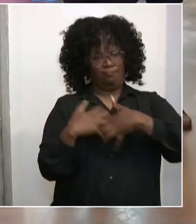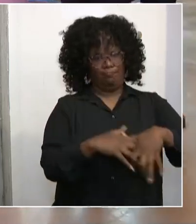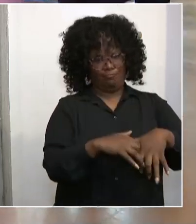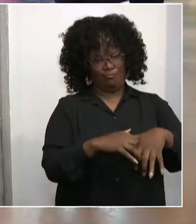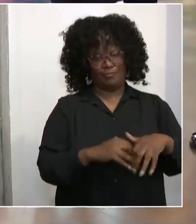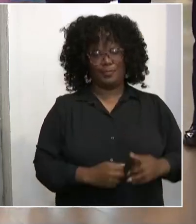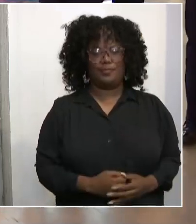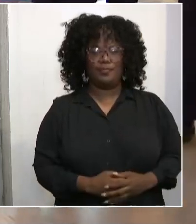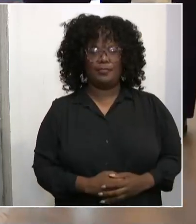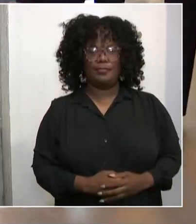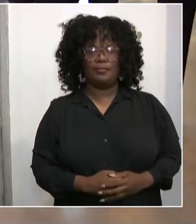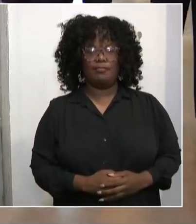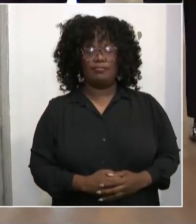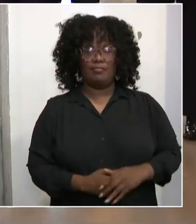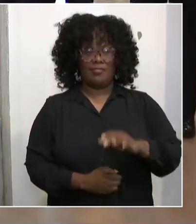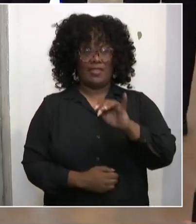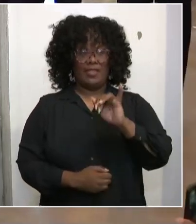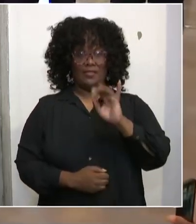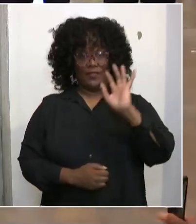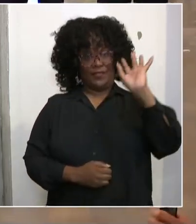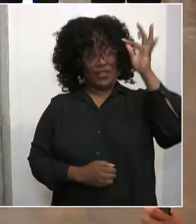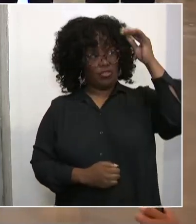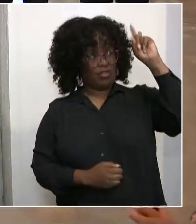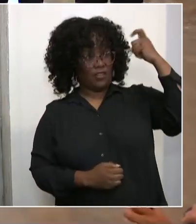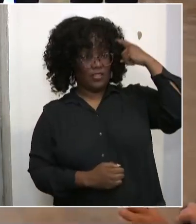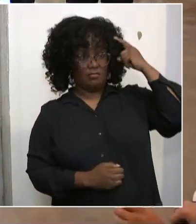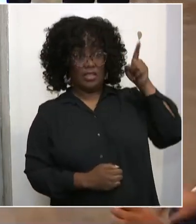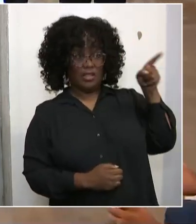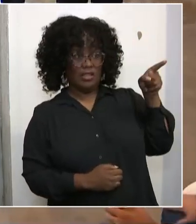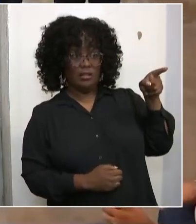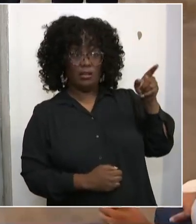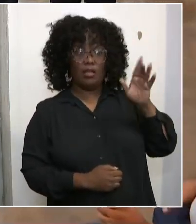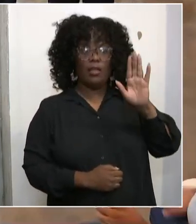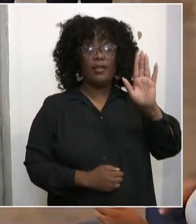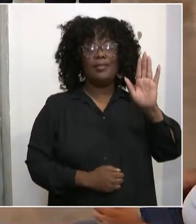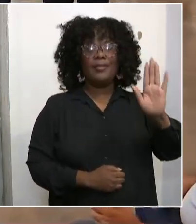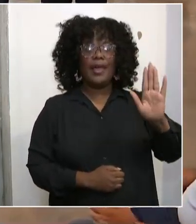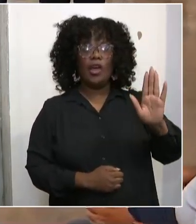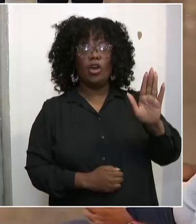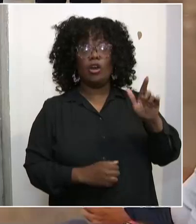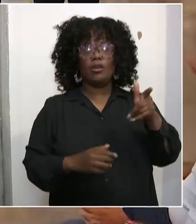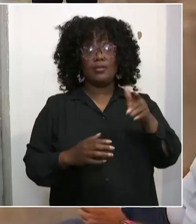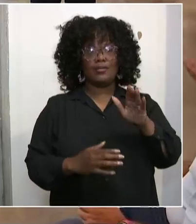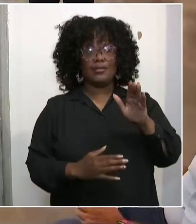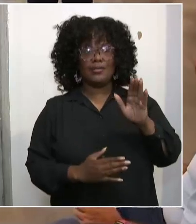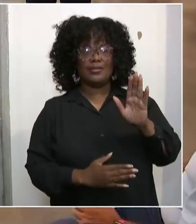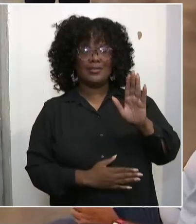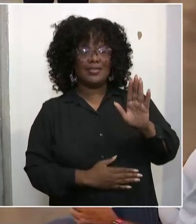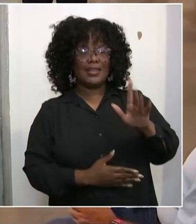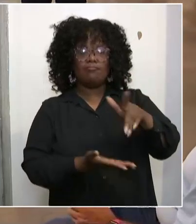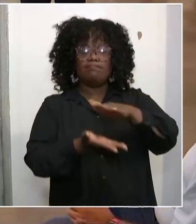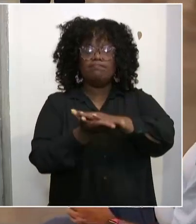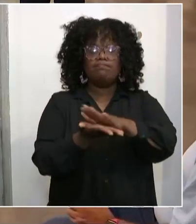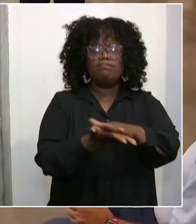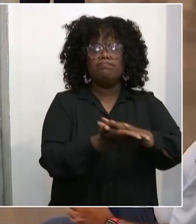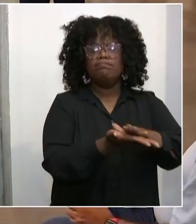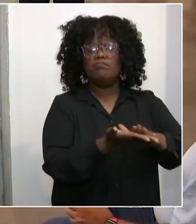who is the leader of Destination DC which is our tourism agency. And I know a,